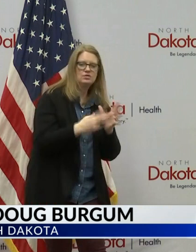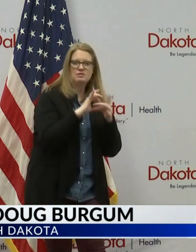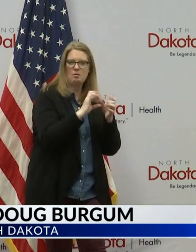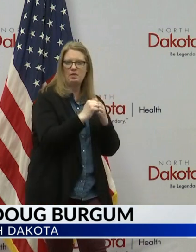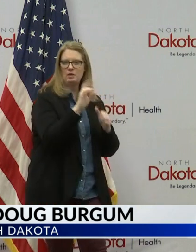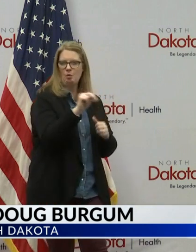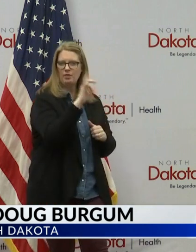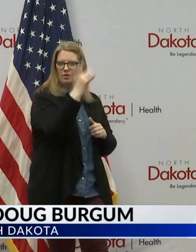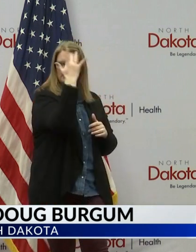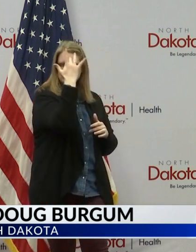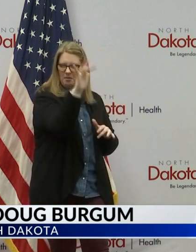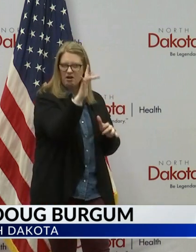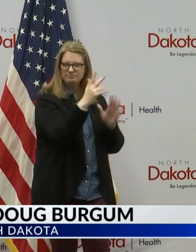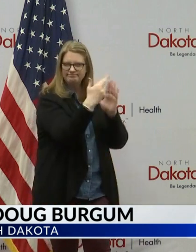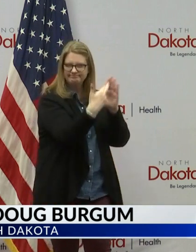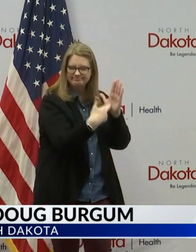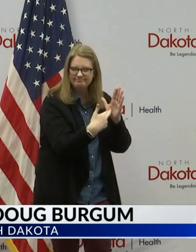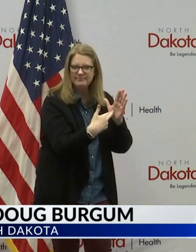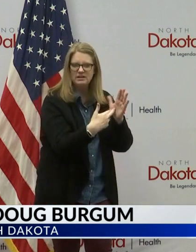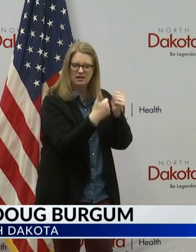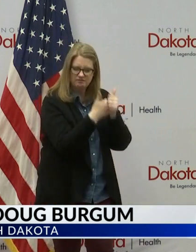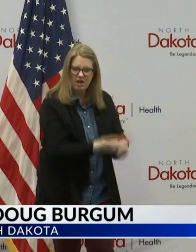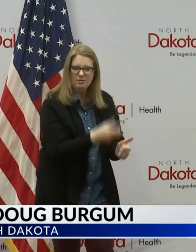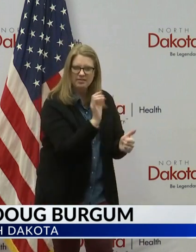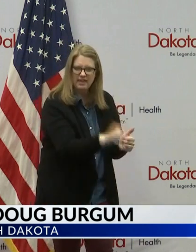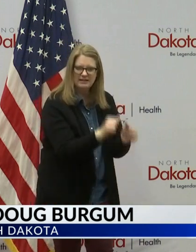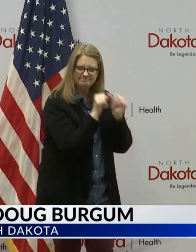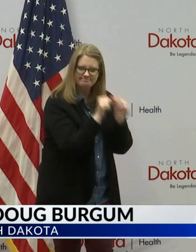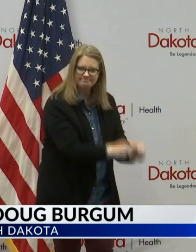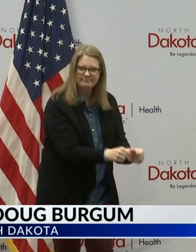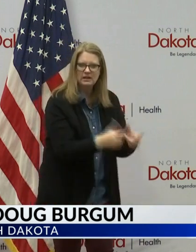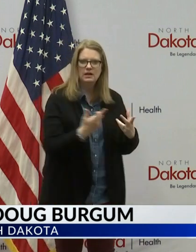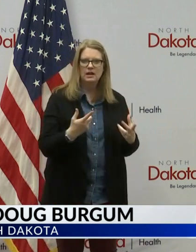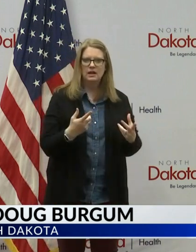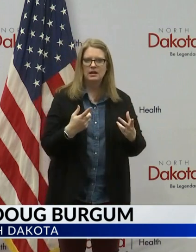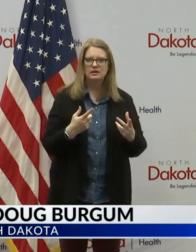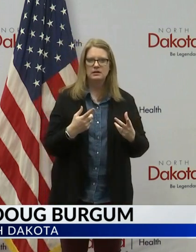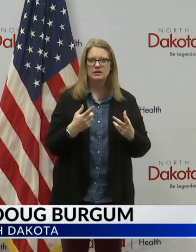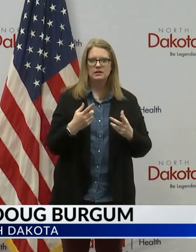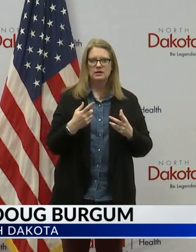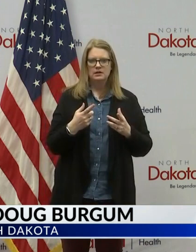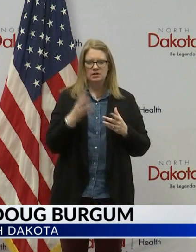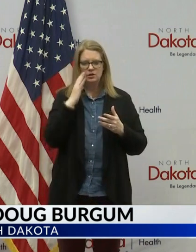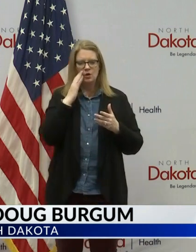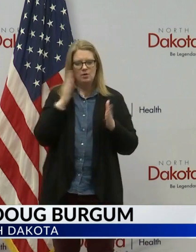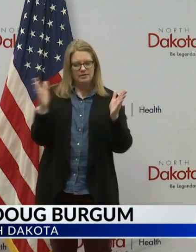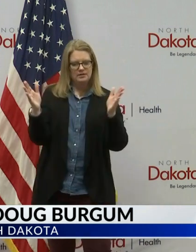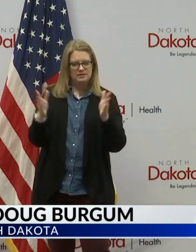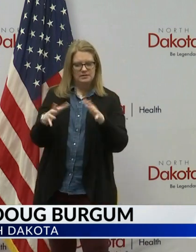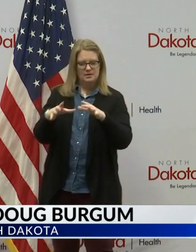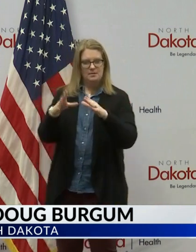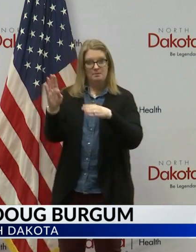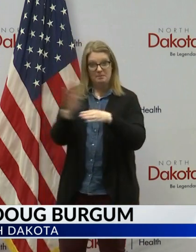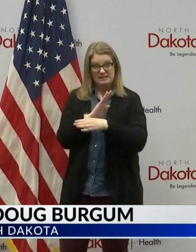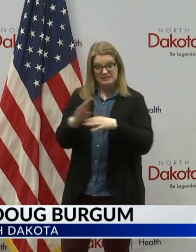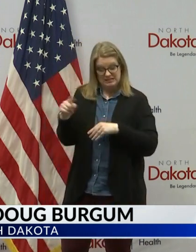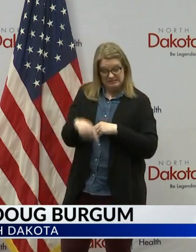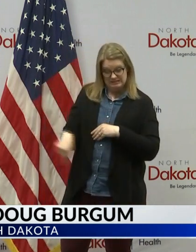CONTACT TRACING. HOW DILIGENTLY WE LAY OUT OF THE RULES UNDER NORTH DAKOTA GUIDELINES AND CONTINUES TO